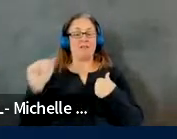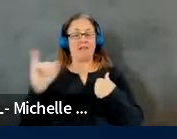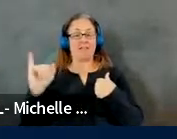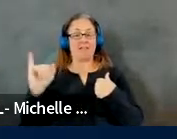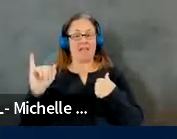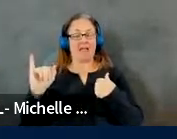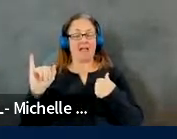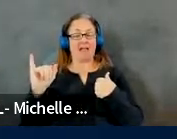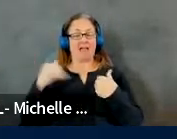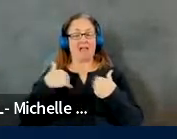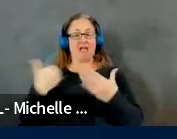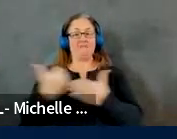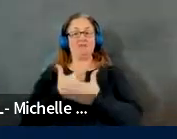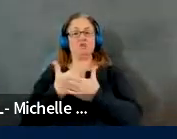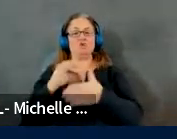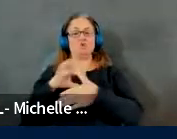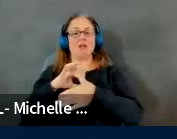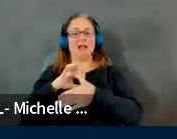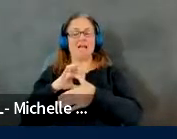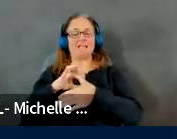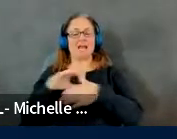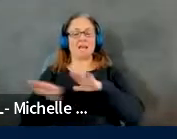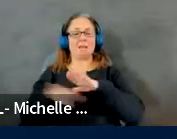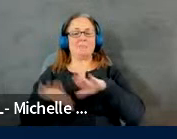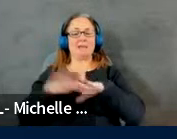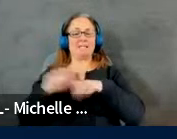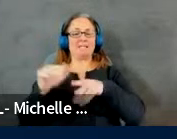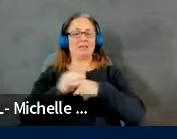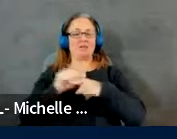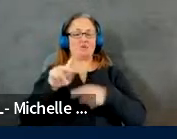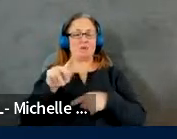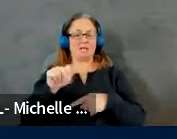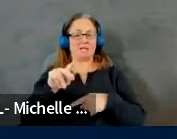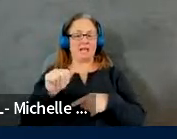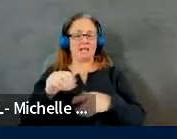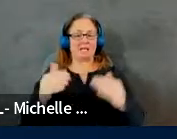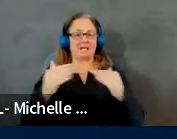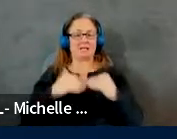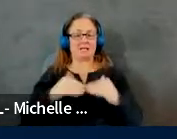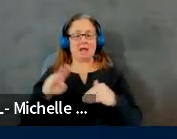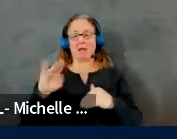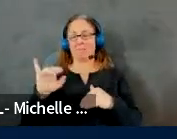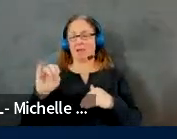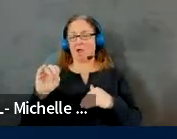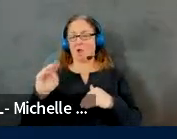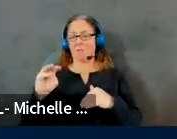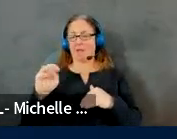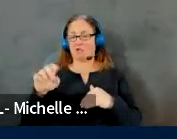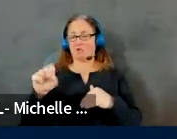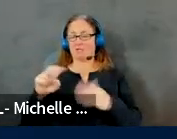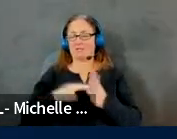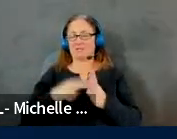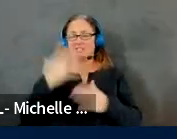breaking content based on that training data. And biometrics refers to facial recognition,